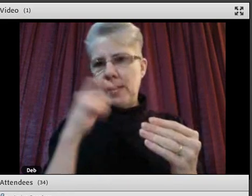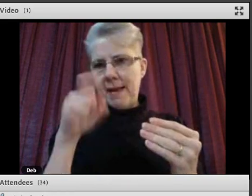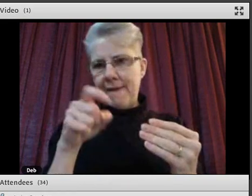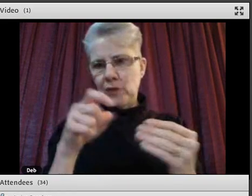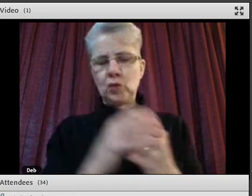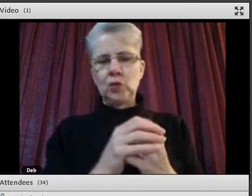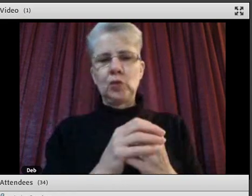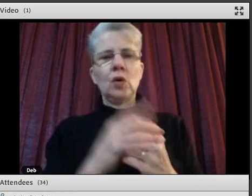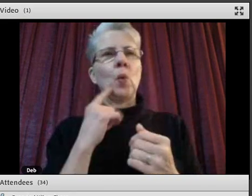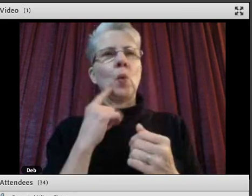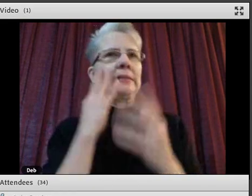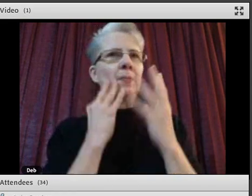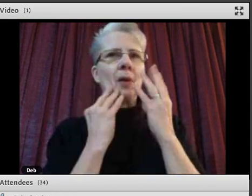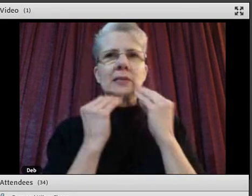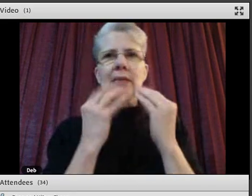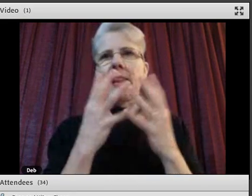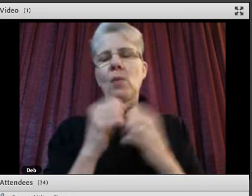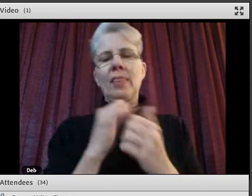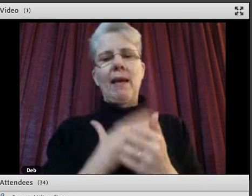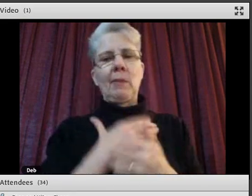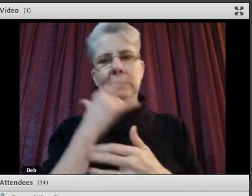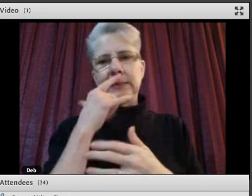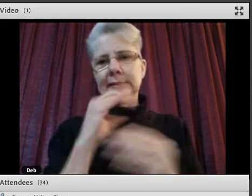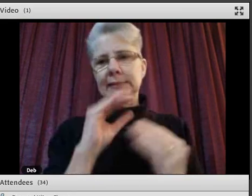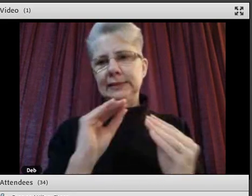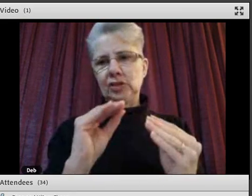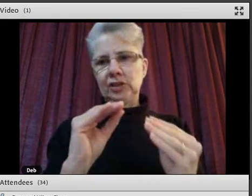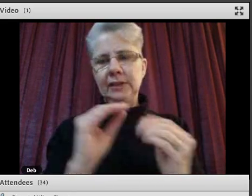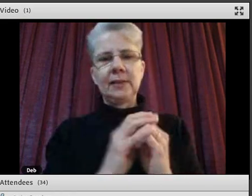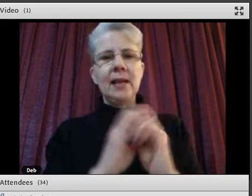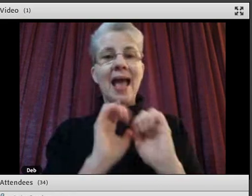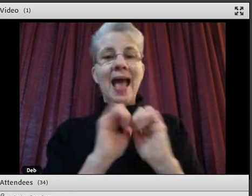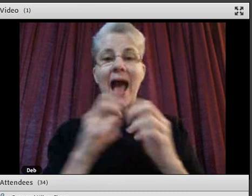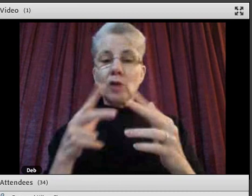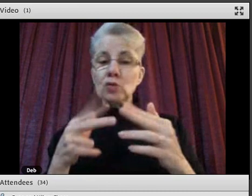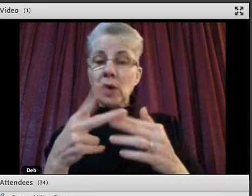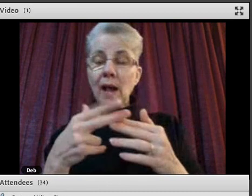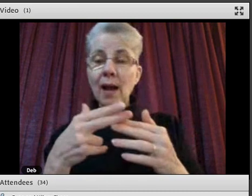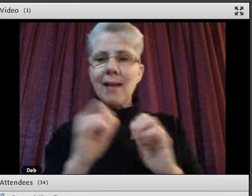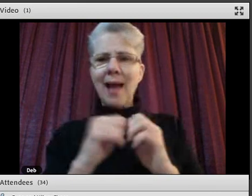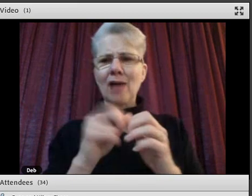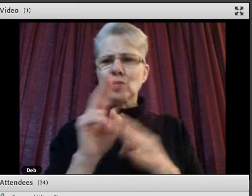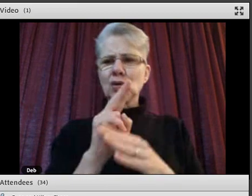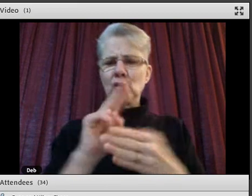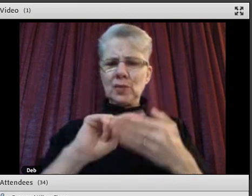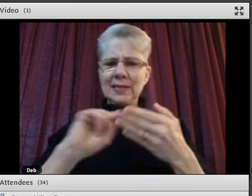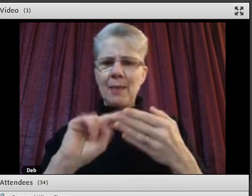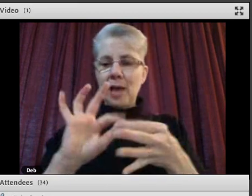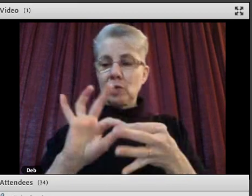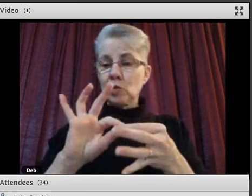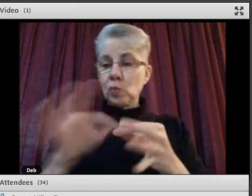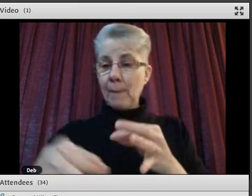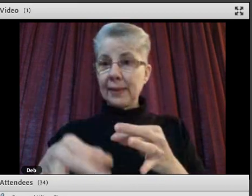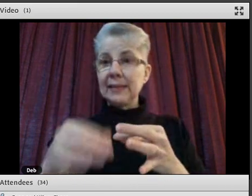We run into this a lot with our kiddos -- how to cut, how to use tape, how to rip the tape --